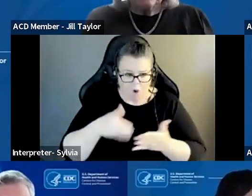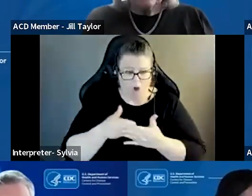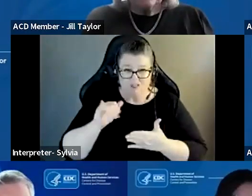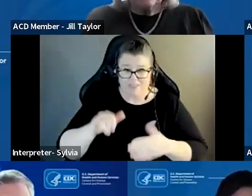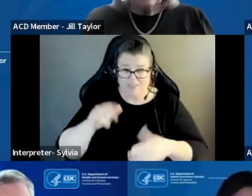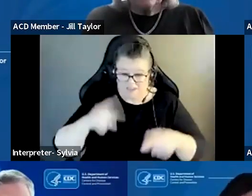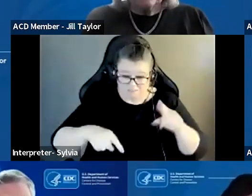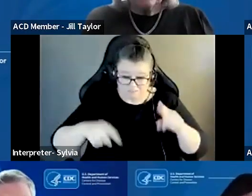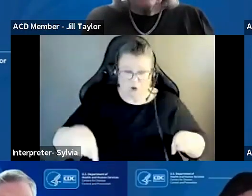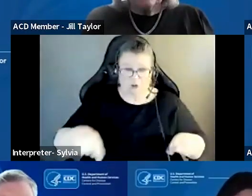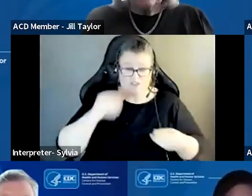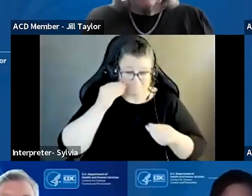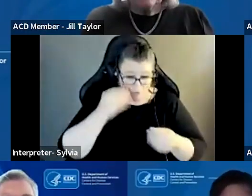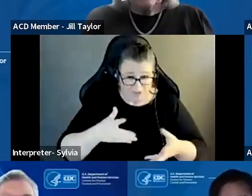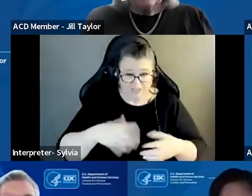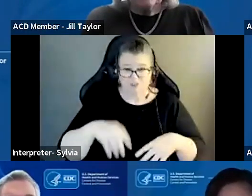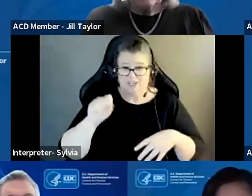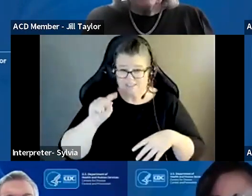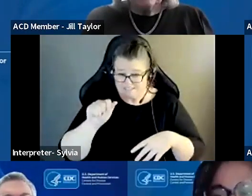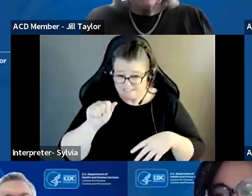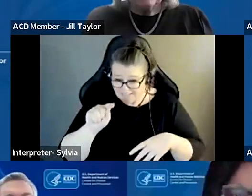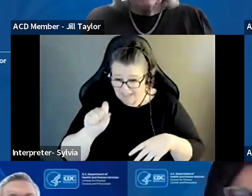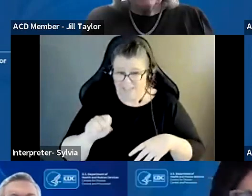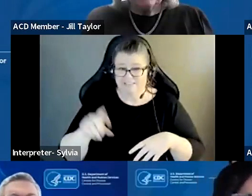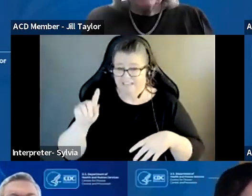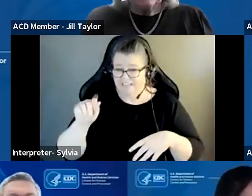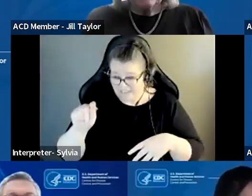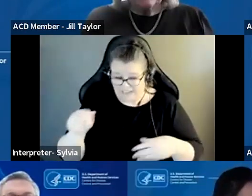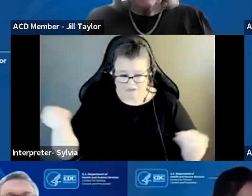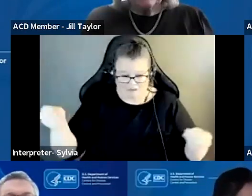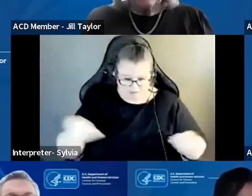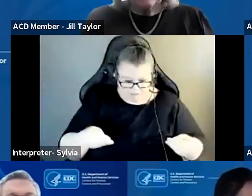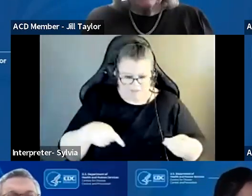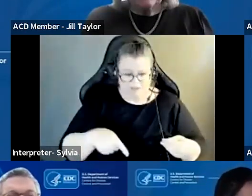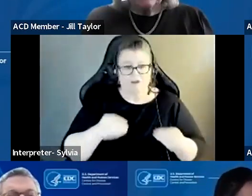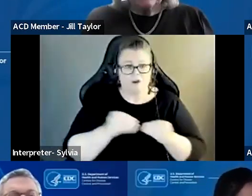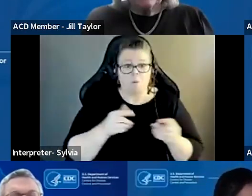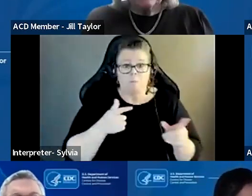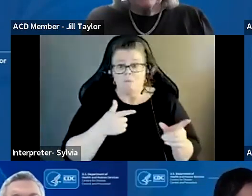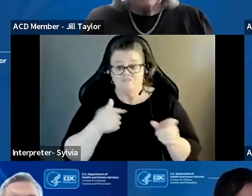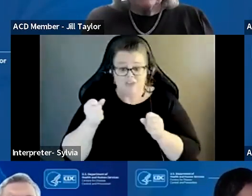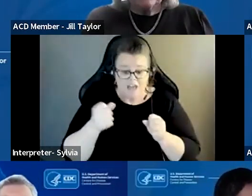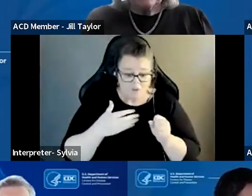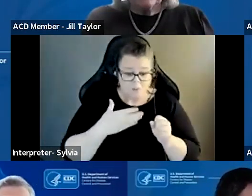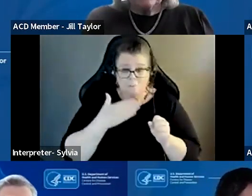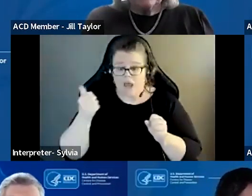and data to be faster, better, stronger, before the next wave or the next pandemic occurs?"